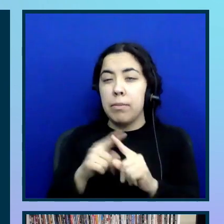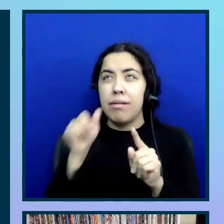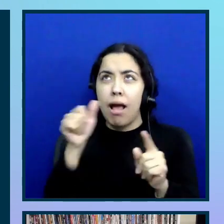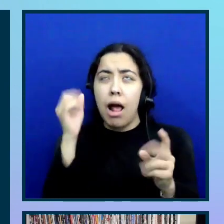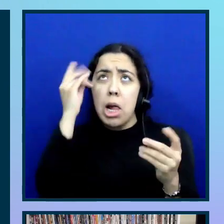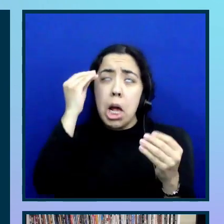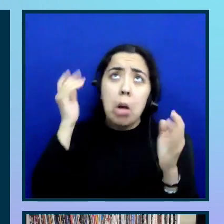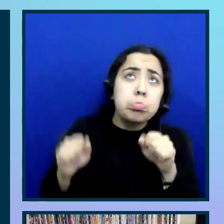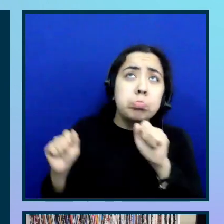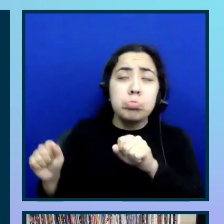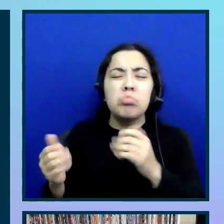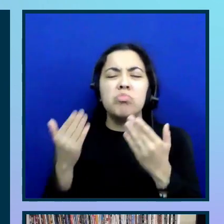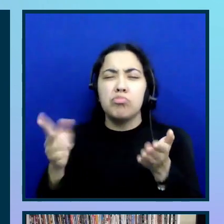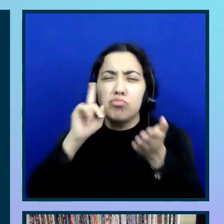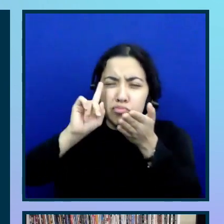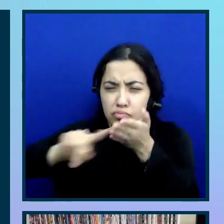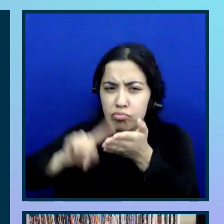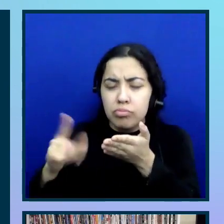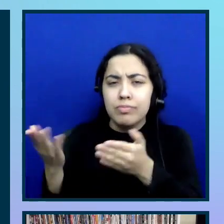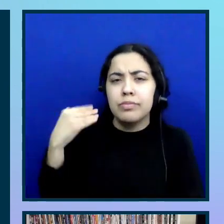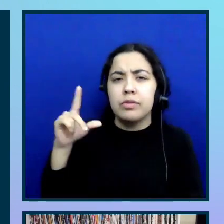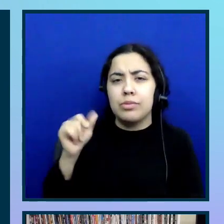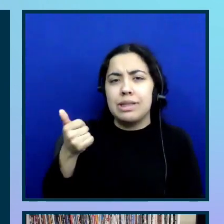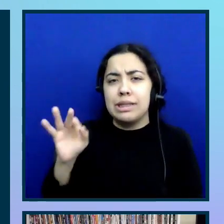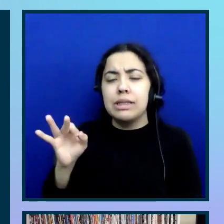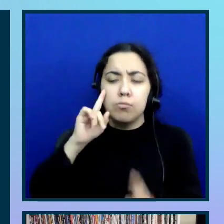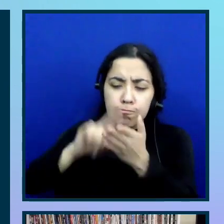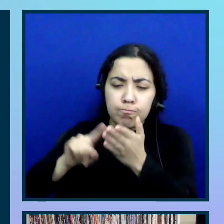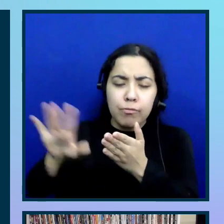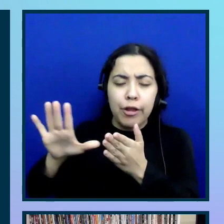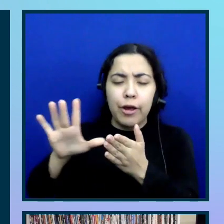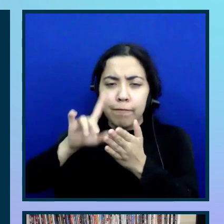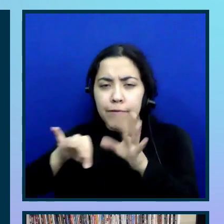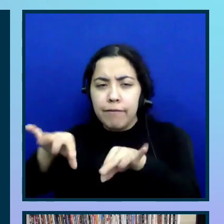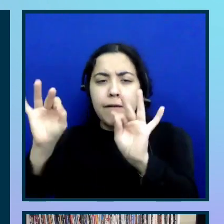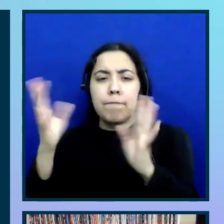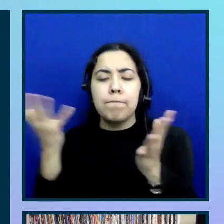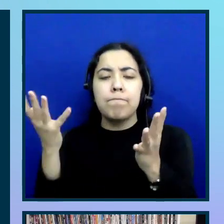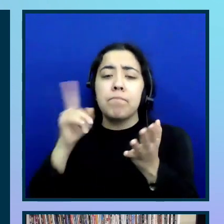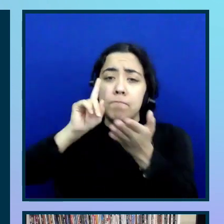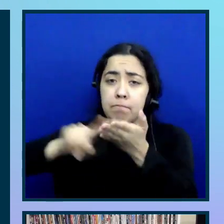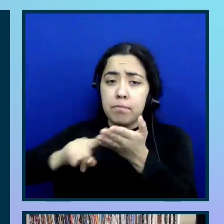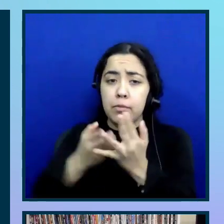let's review some data from a study done in 2019. So this study was conducted by Marcy Sutton,